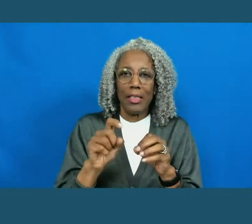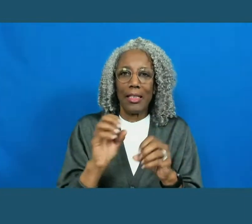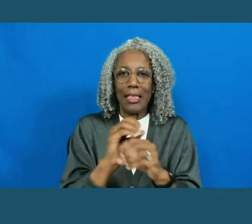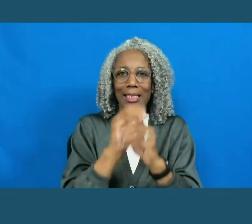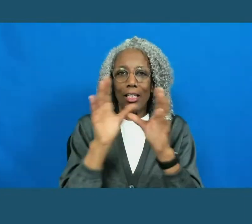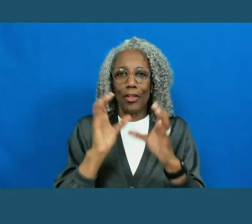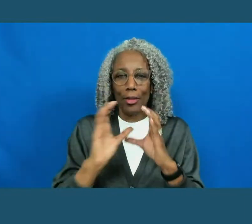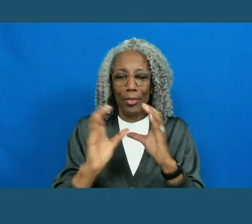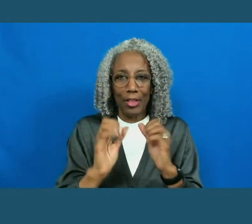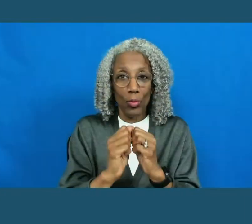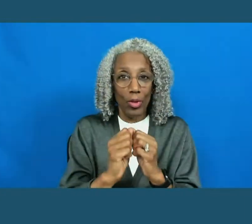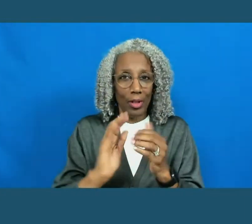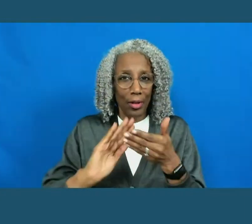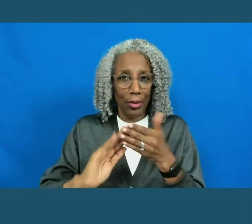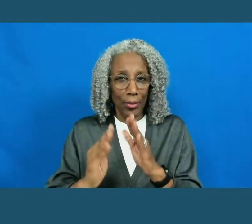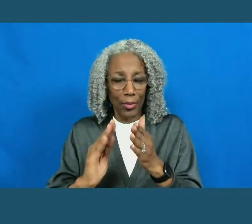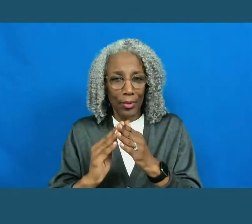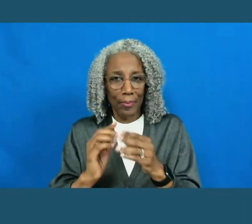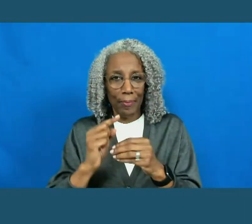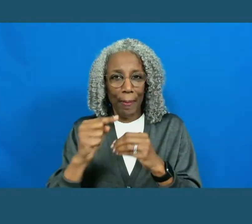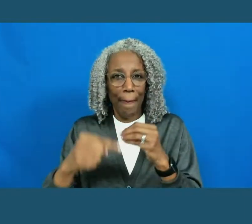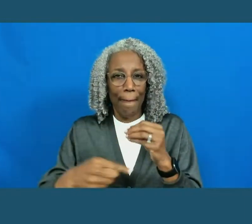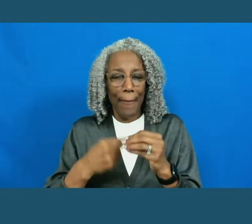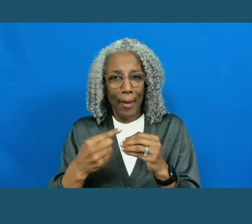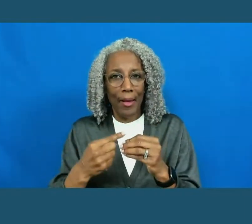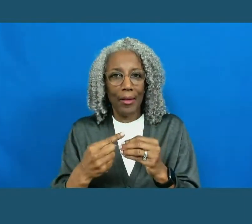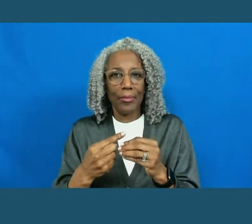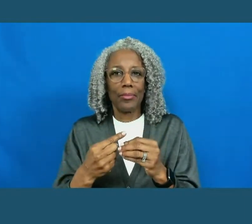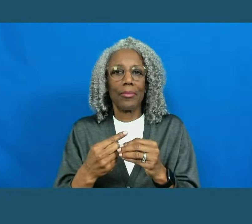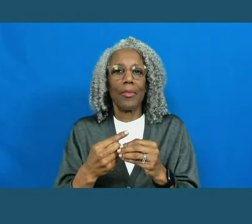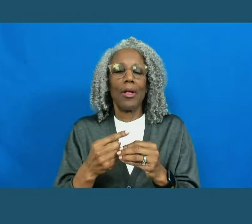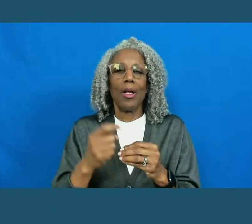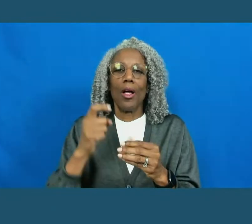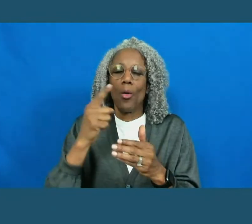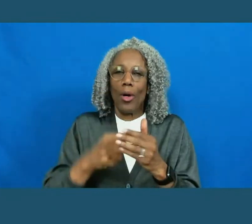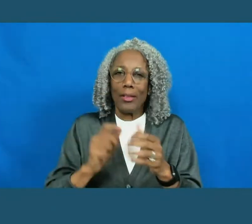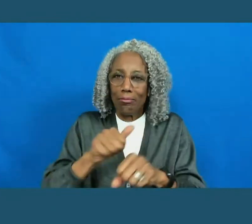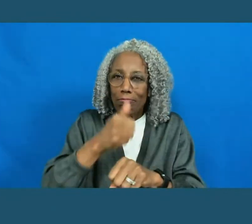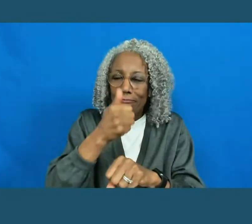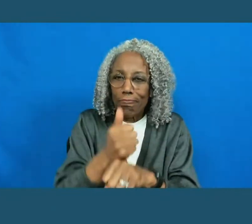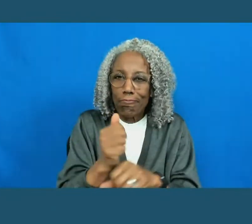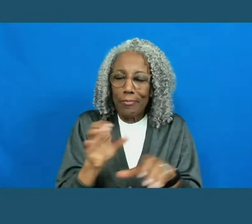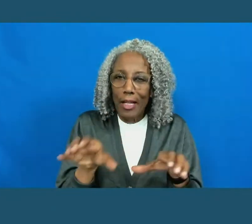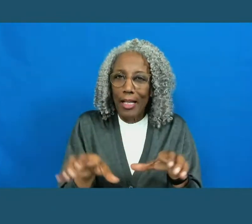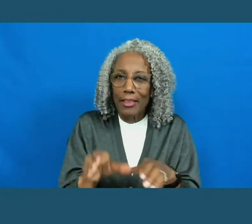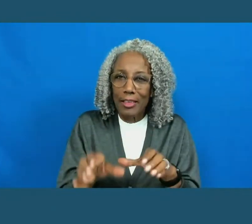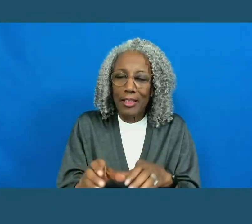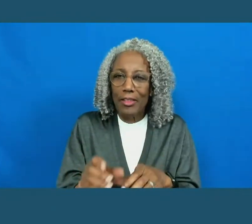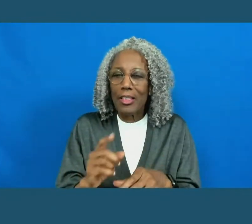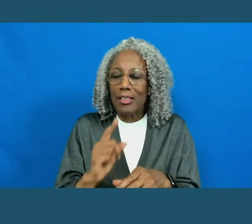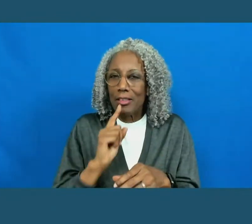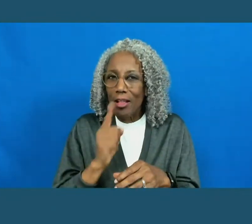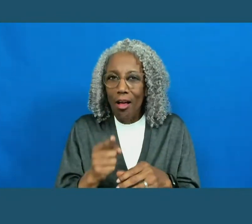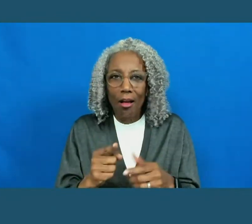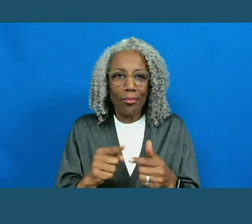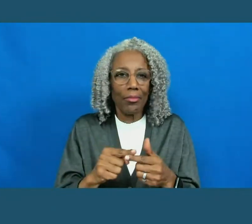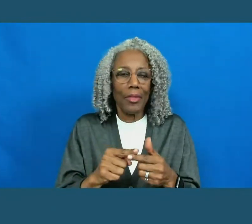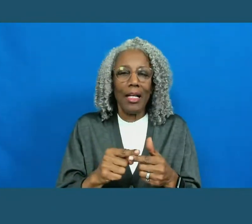really is really important. We need clear communication with the community about what the